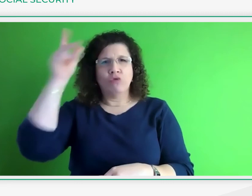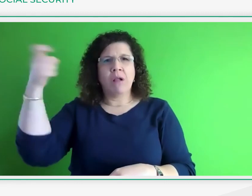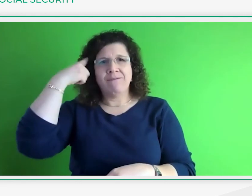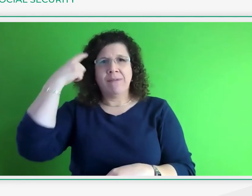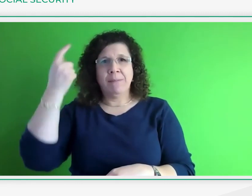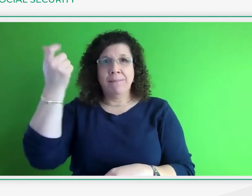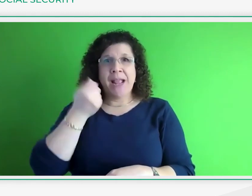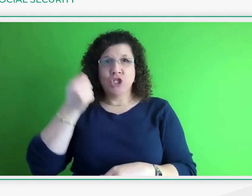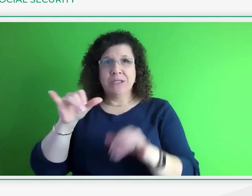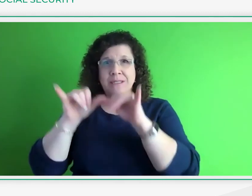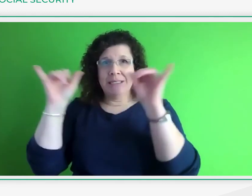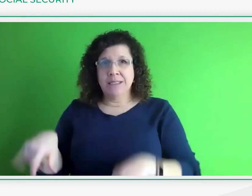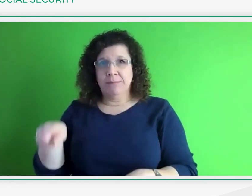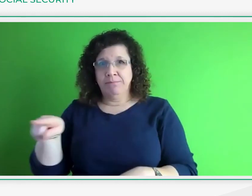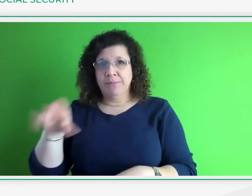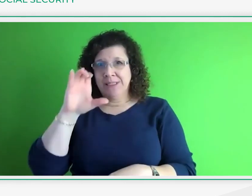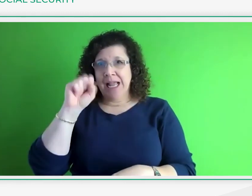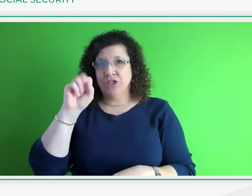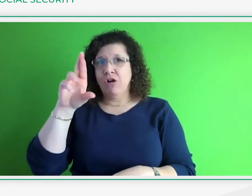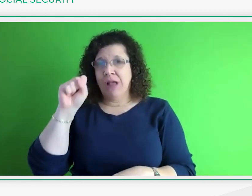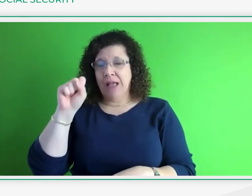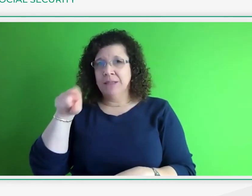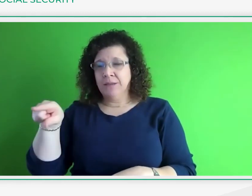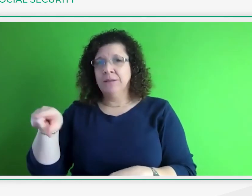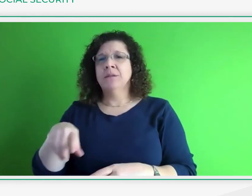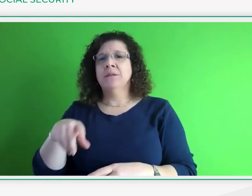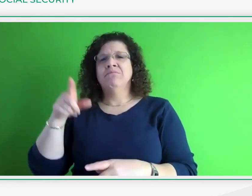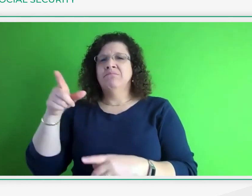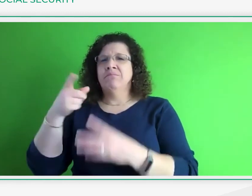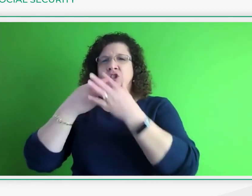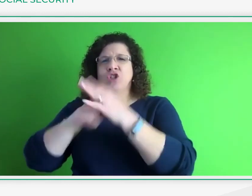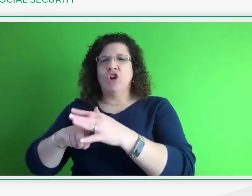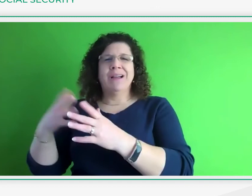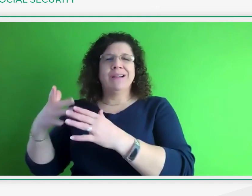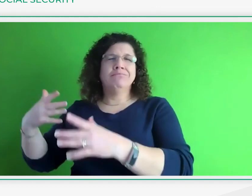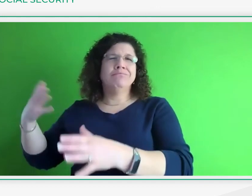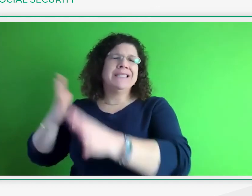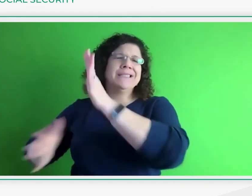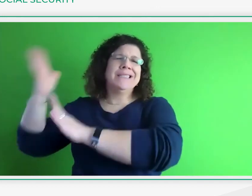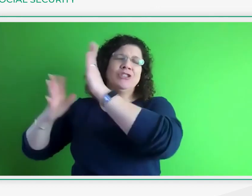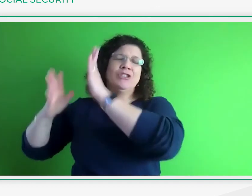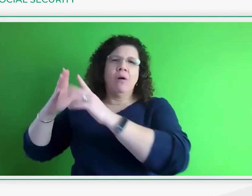That's an old federal government pension system. CSRS is quite outdated.